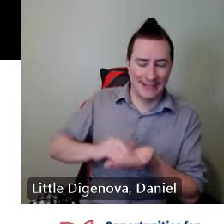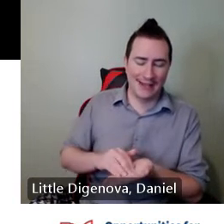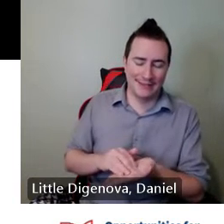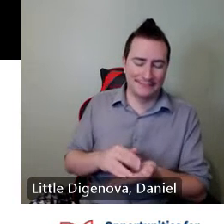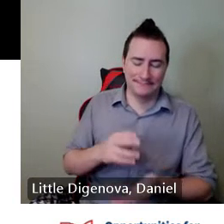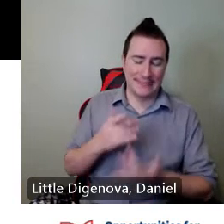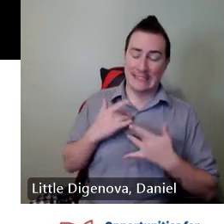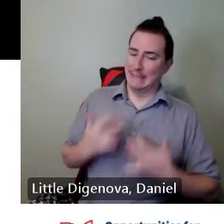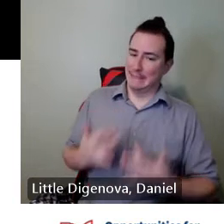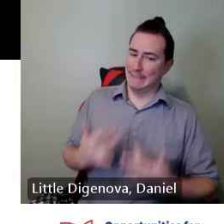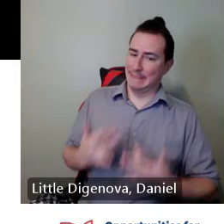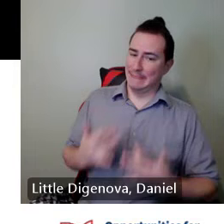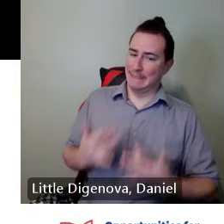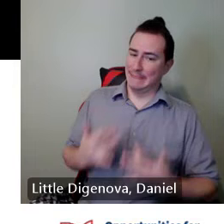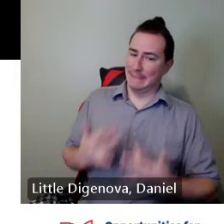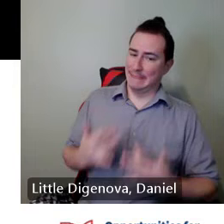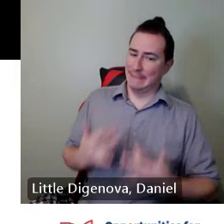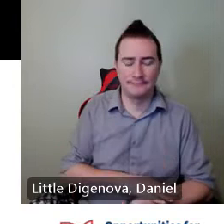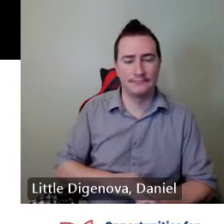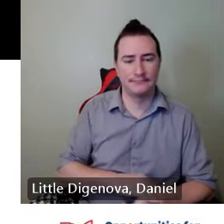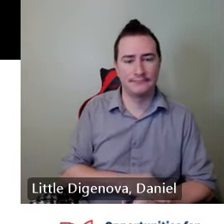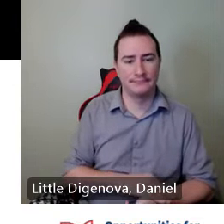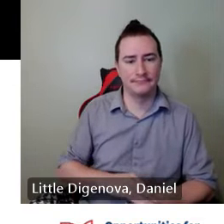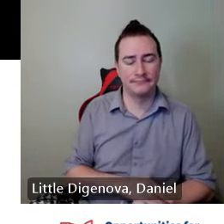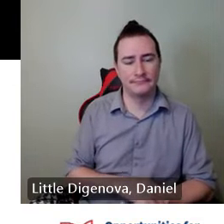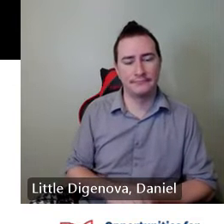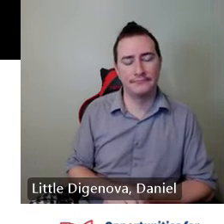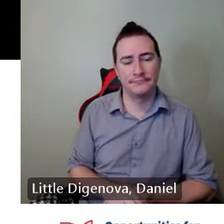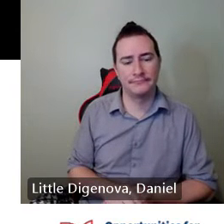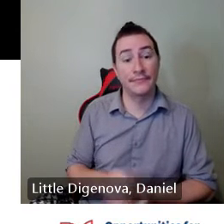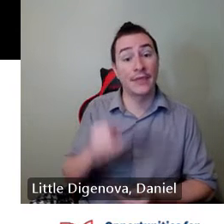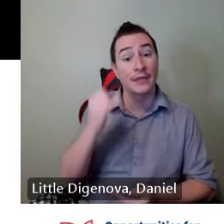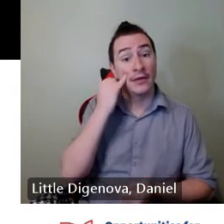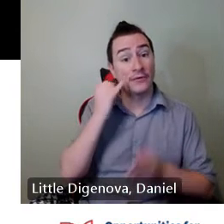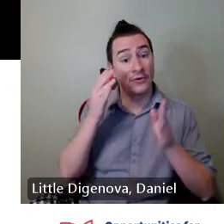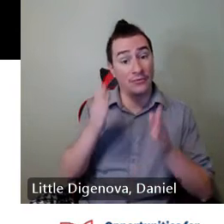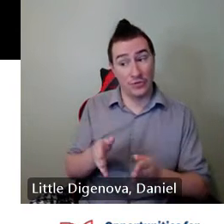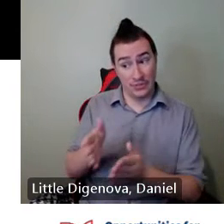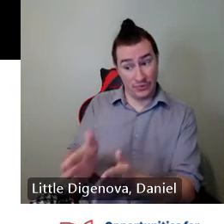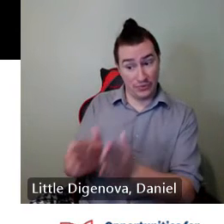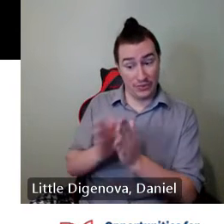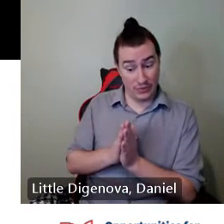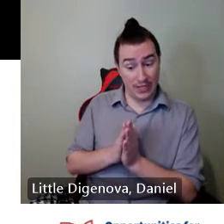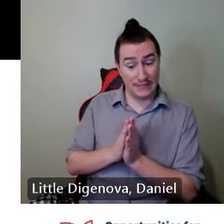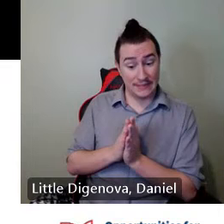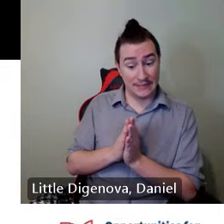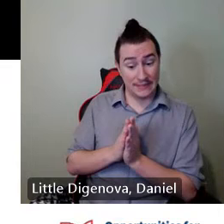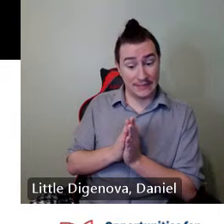If a person would make a request for an accommodation that doesn't pertain to that disability, you might be able to